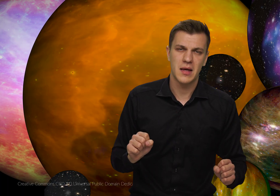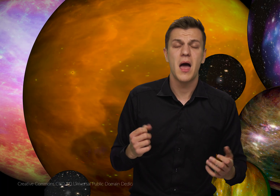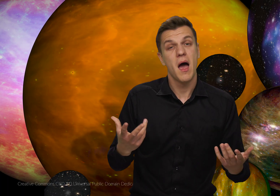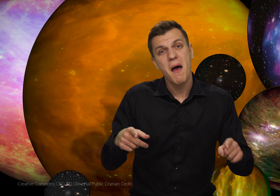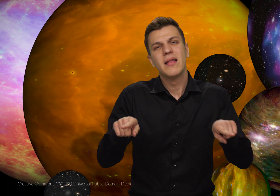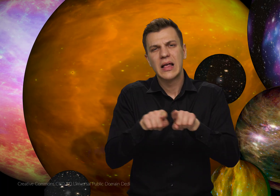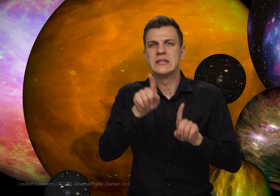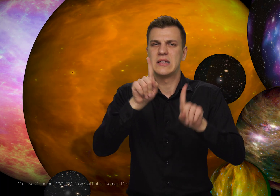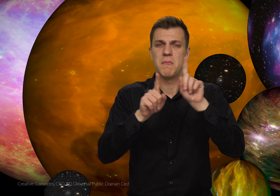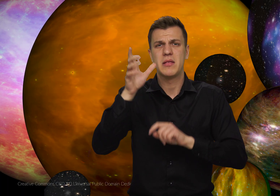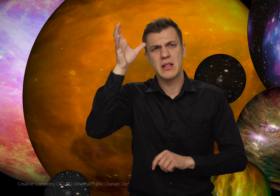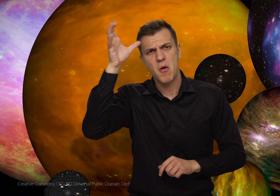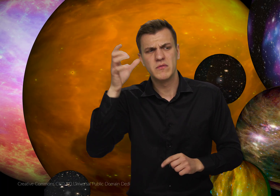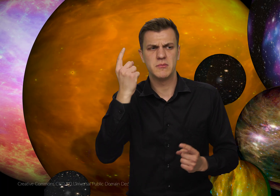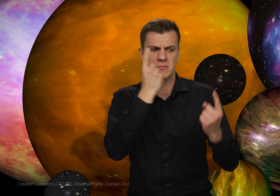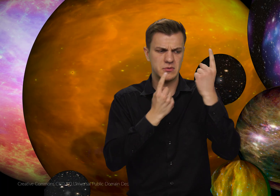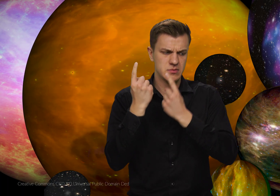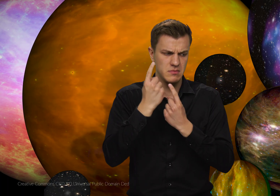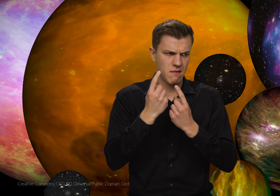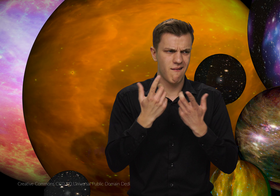There are also scientists who believe,